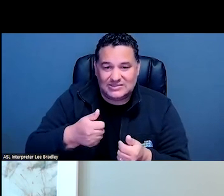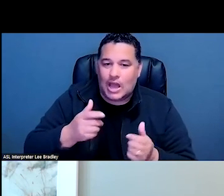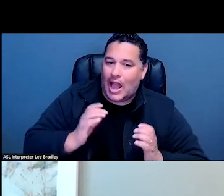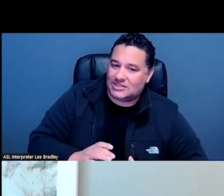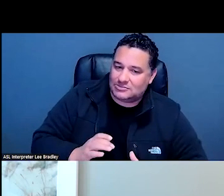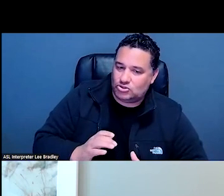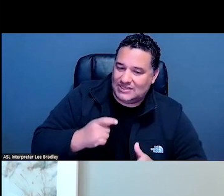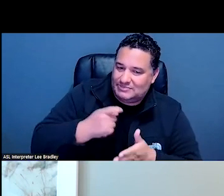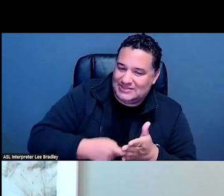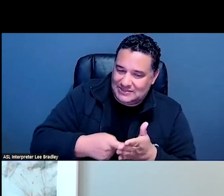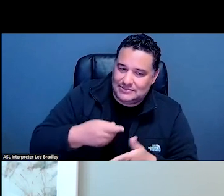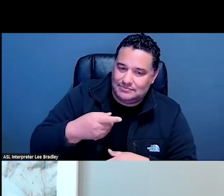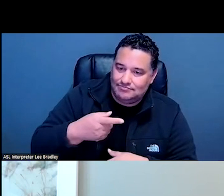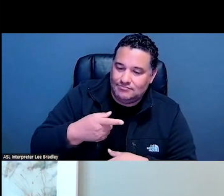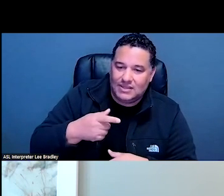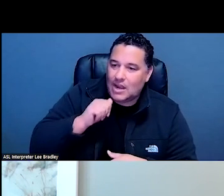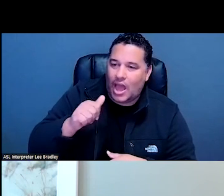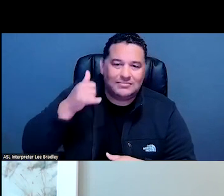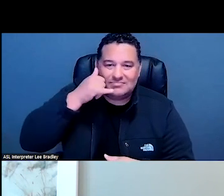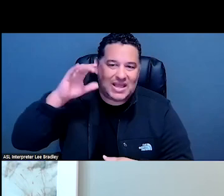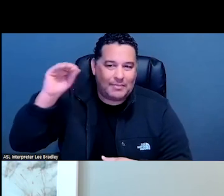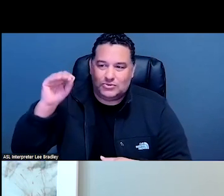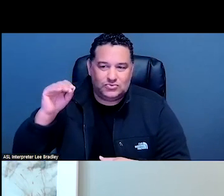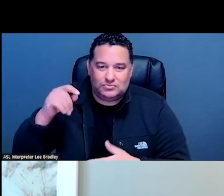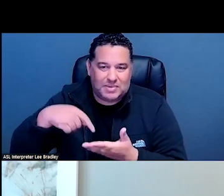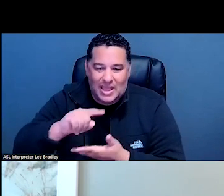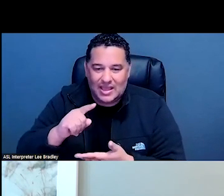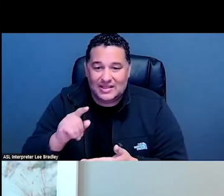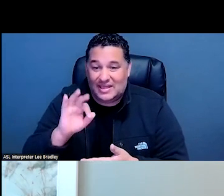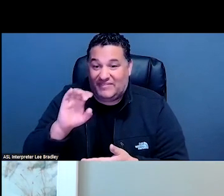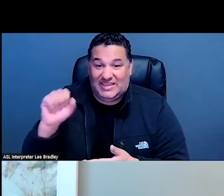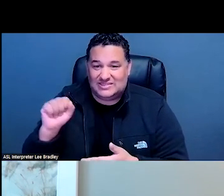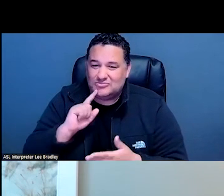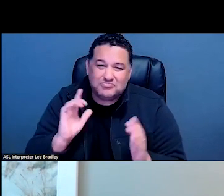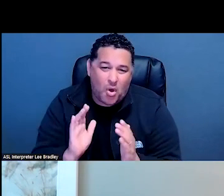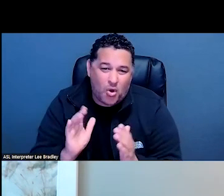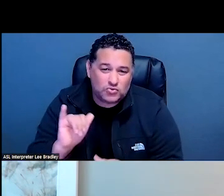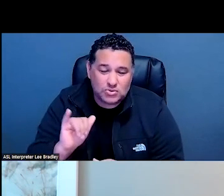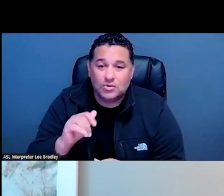PEPBS IS THE CUSTOMER'S EX-PEBS. NOT A NEW EXPENSE, ON THE TELECOM PROVIDER. IF